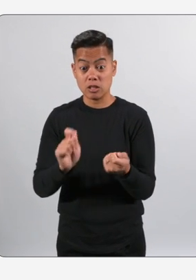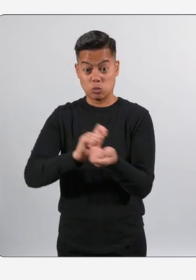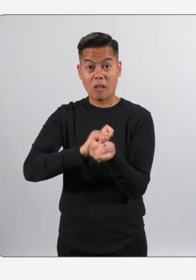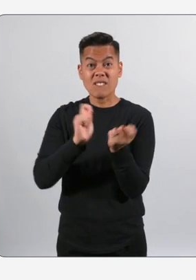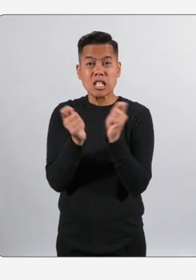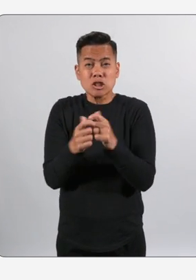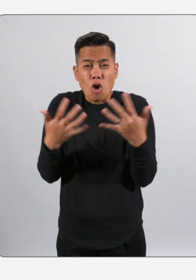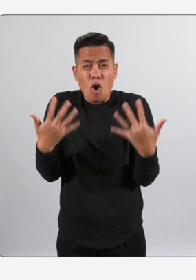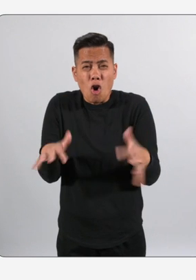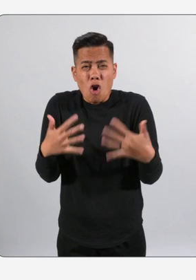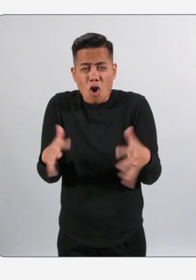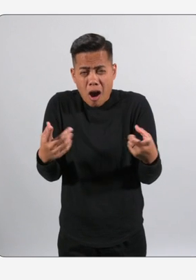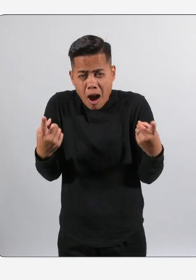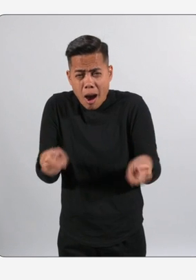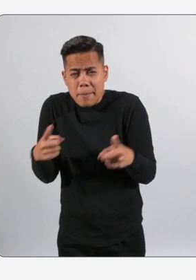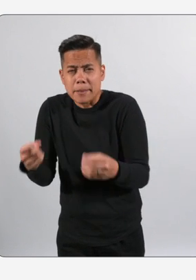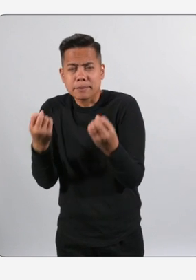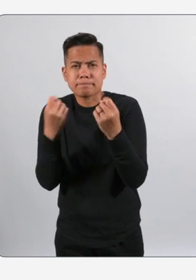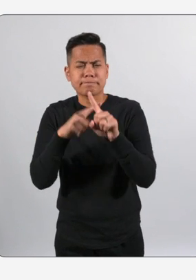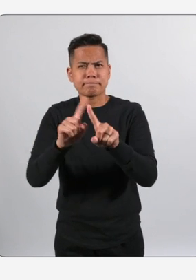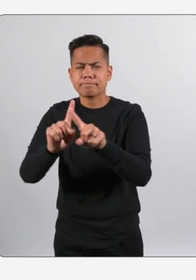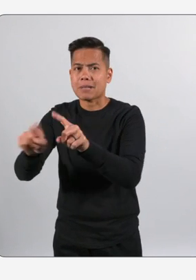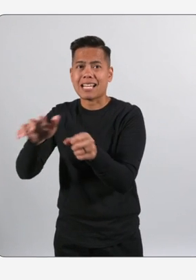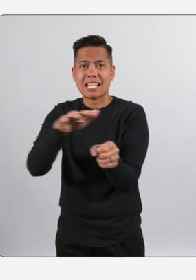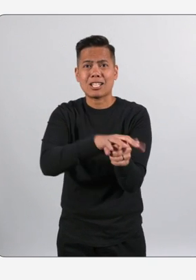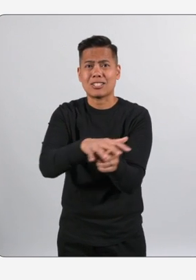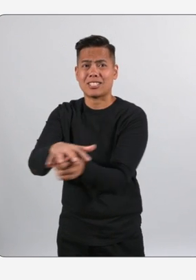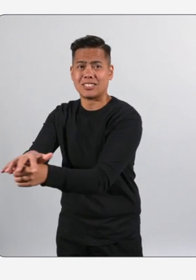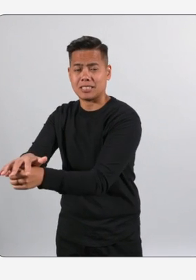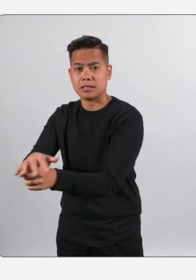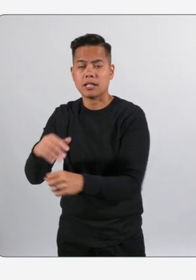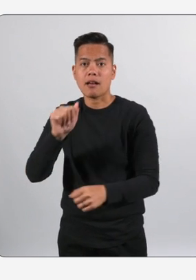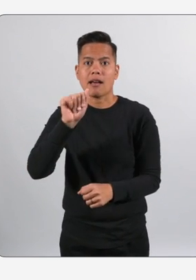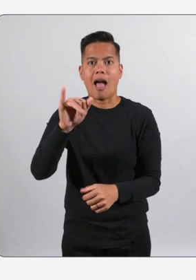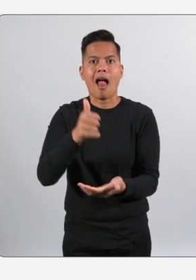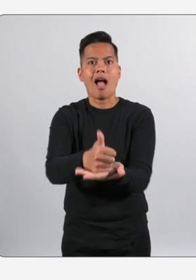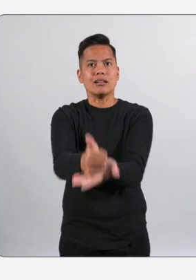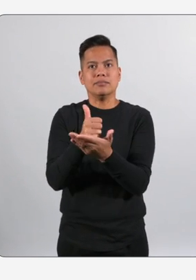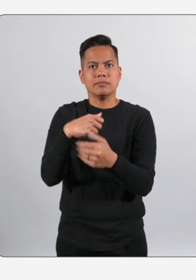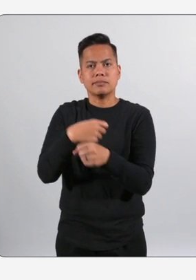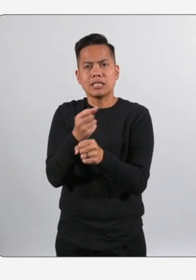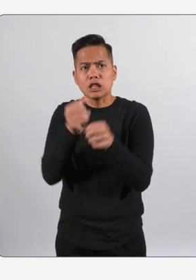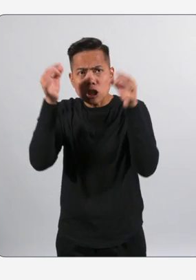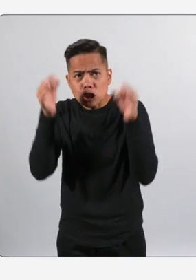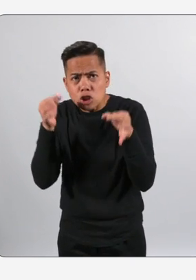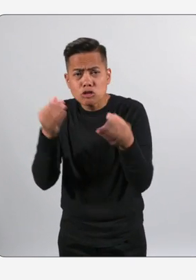already happening in many areas. AI is helping us make decisions, solve problems and be more productive and creative.